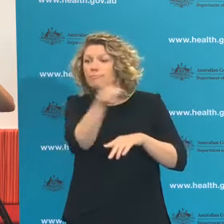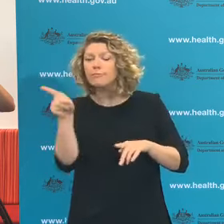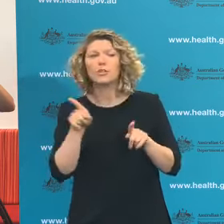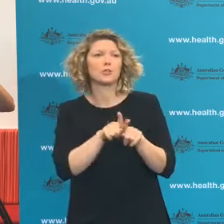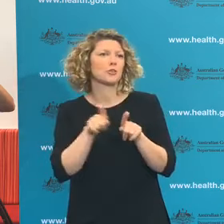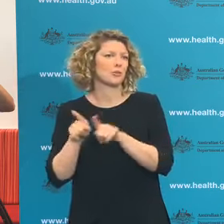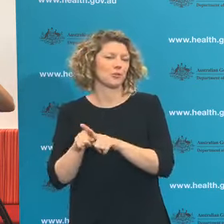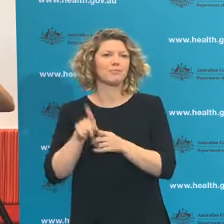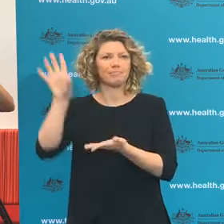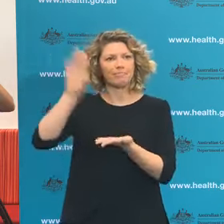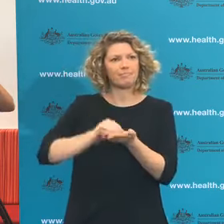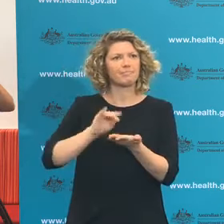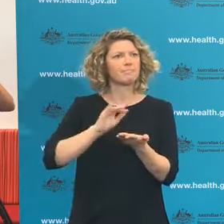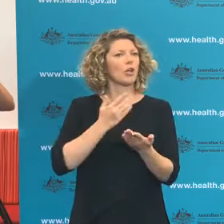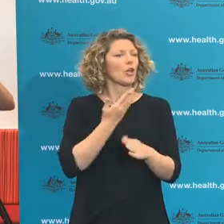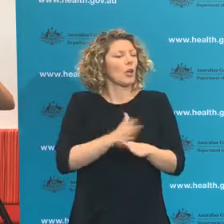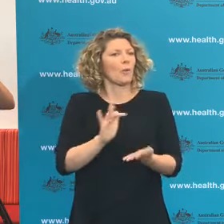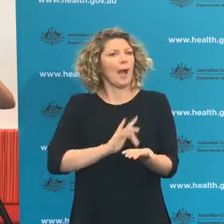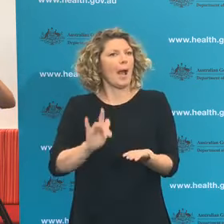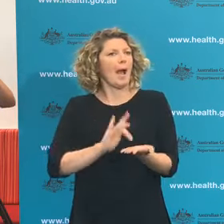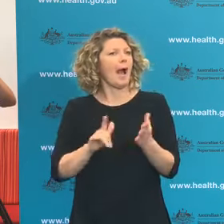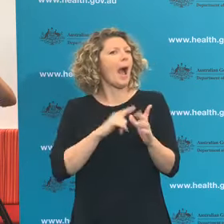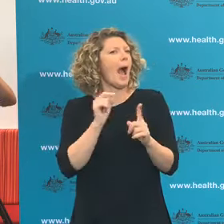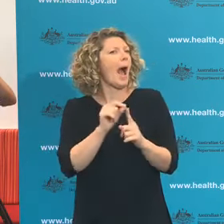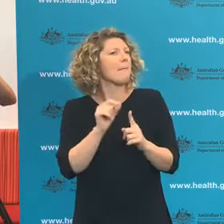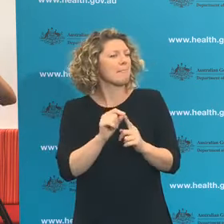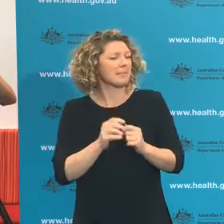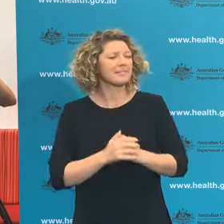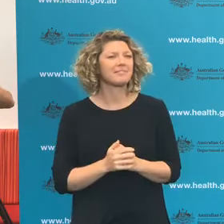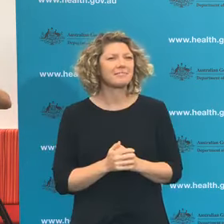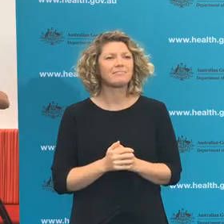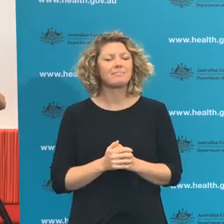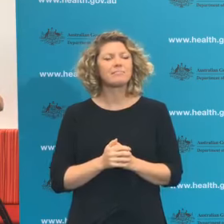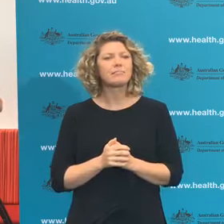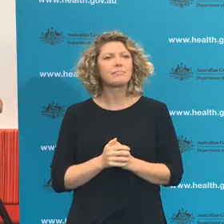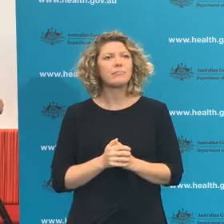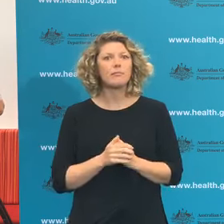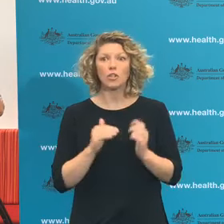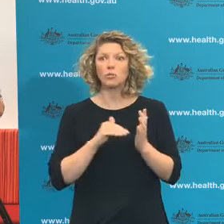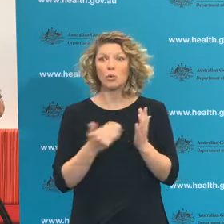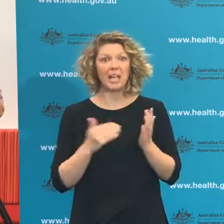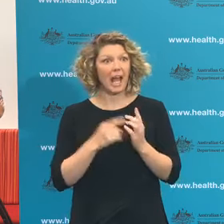really exciting and today we have or having continued further uptake and I'm